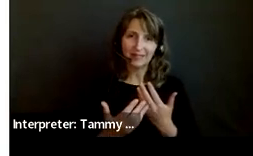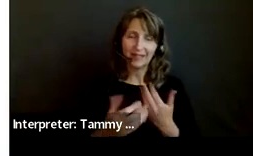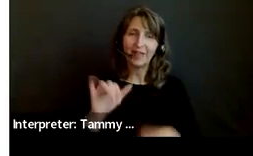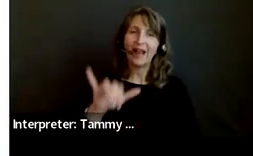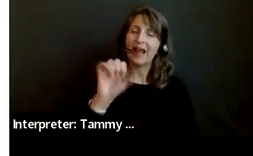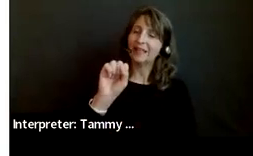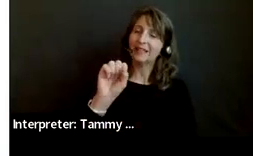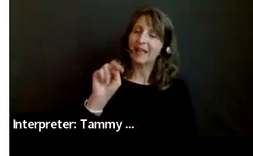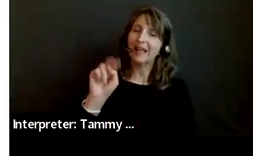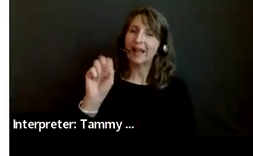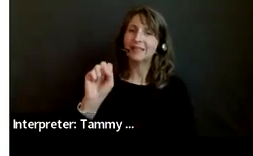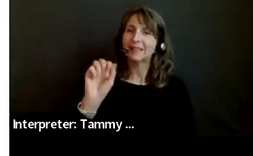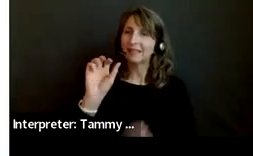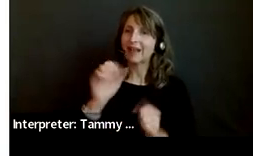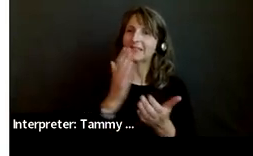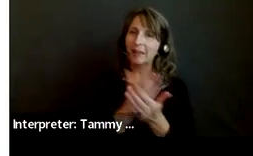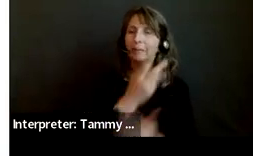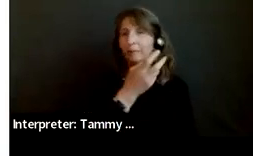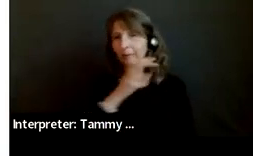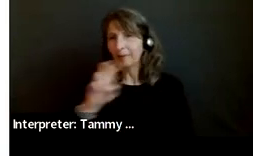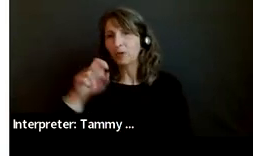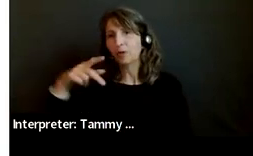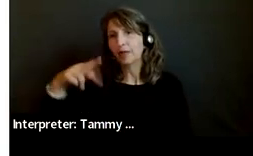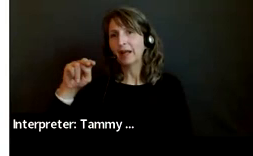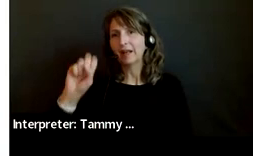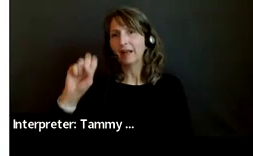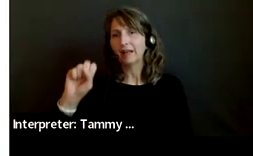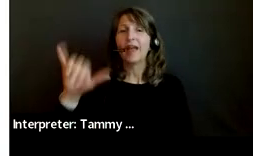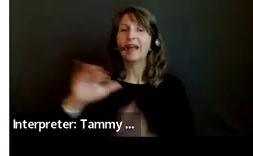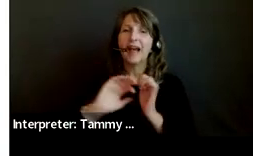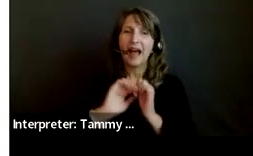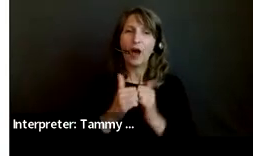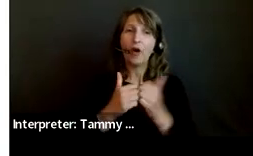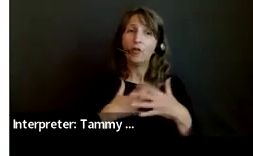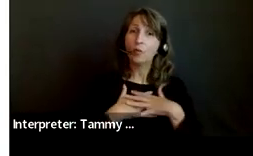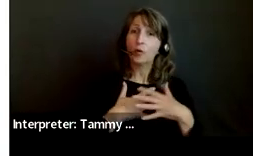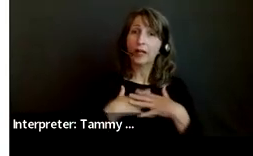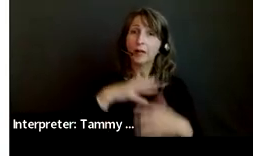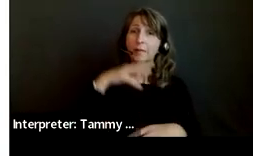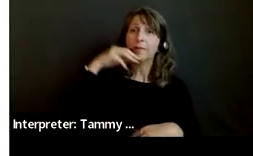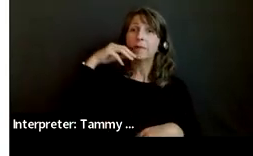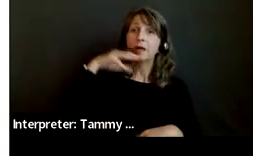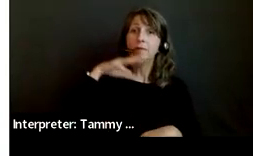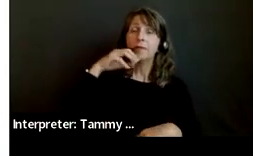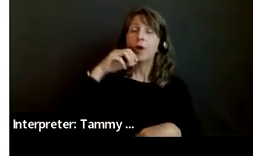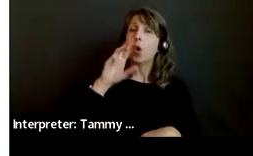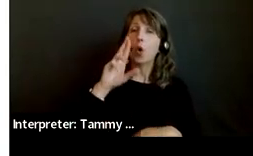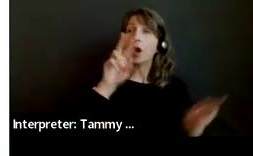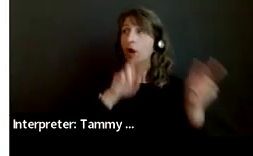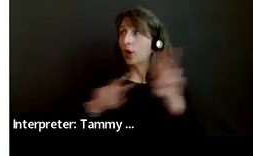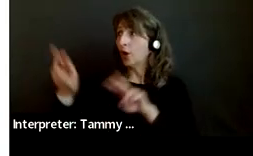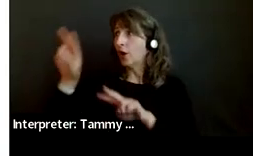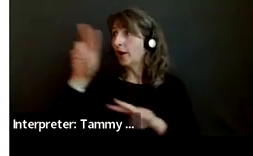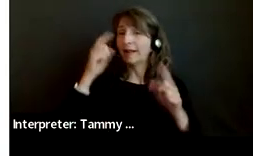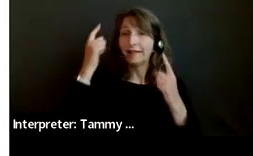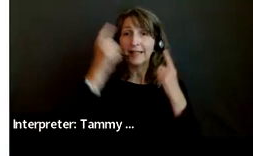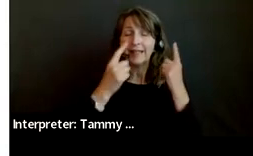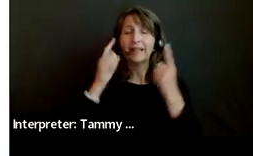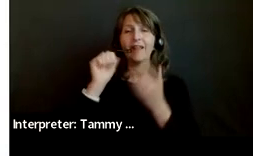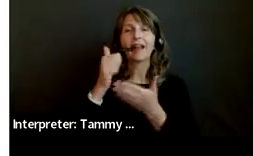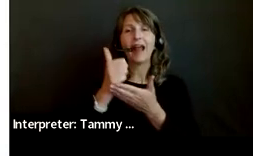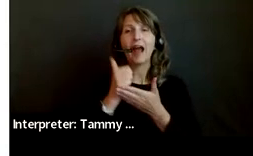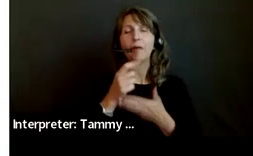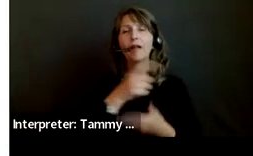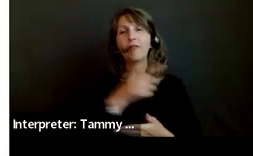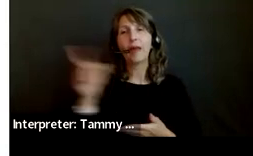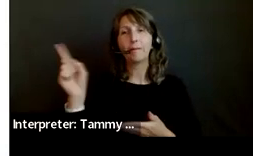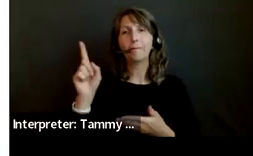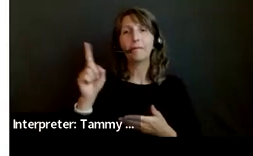So that is how these breathing exercises and these grounding exercises are very beneficial when you are helping someone to de-escalate from emotional activation.